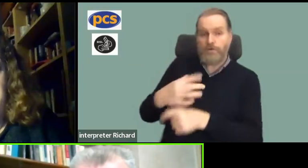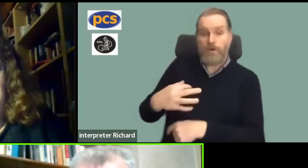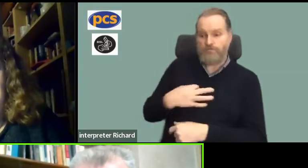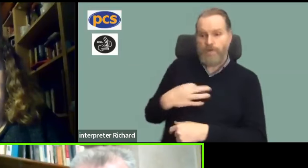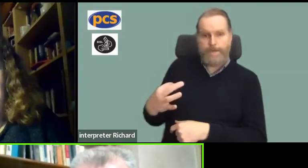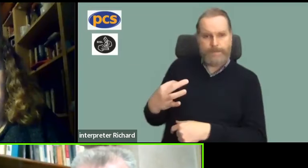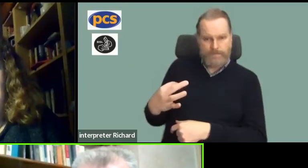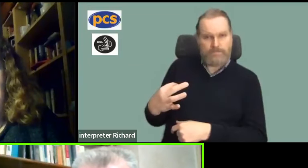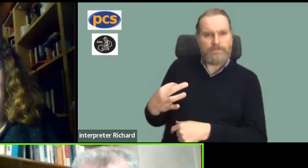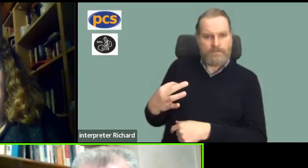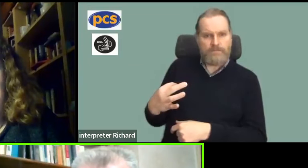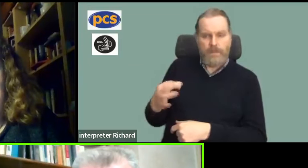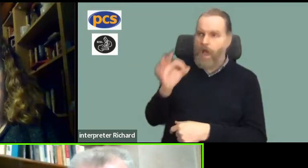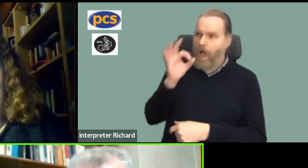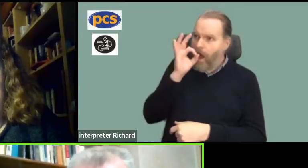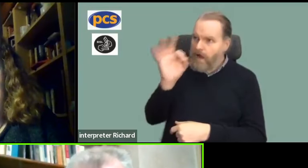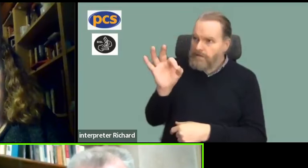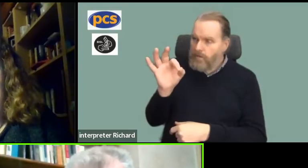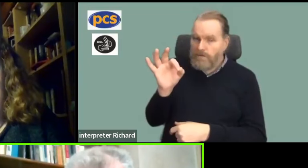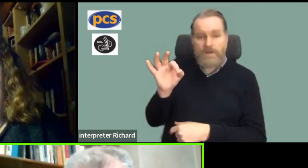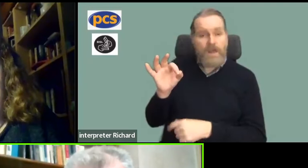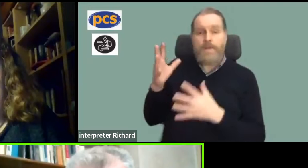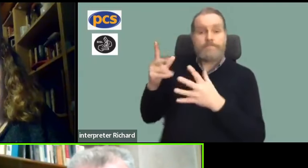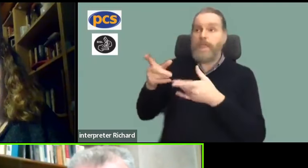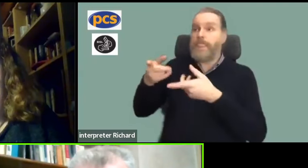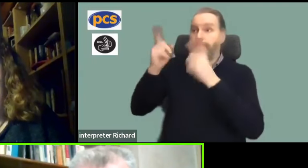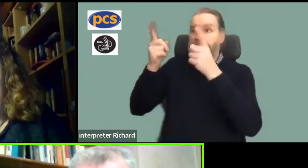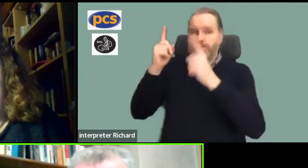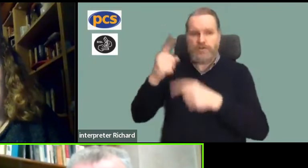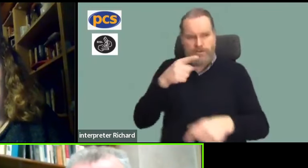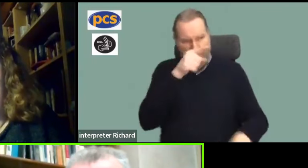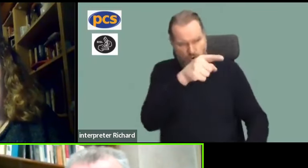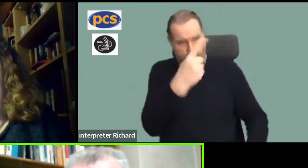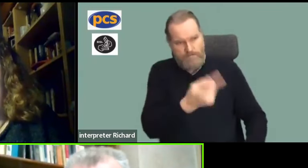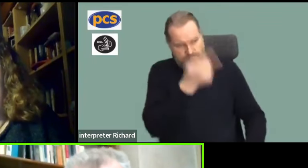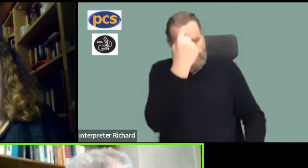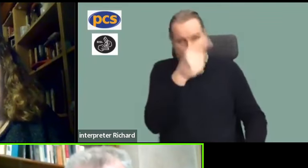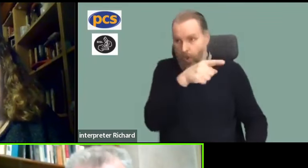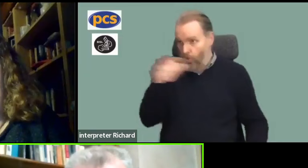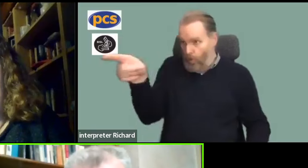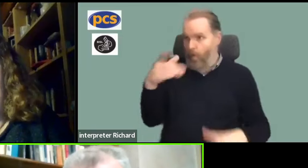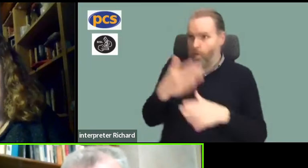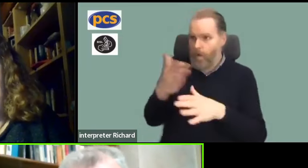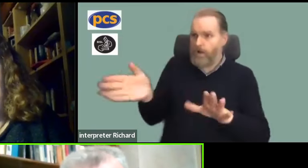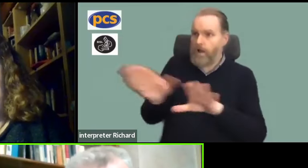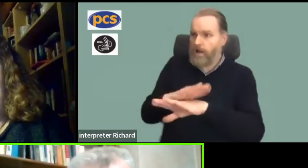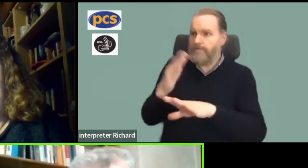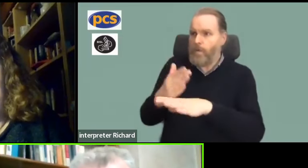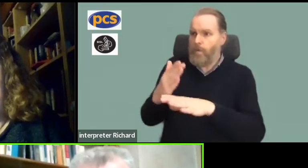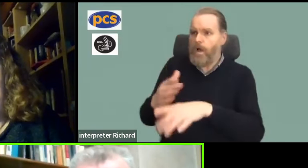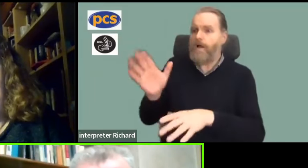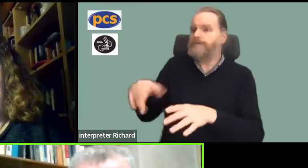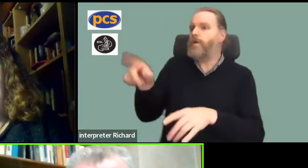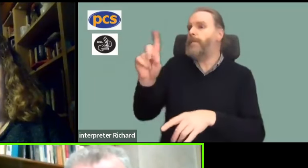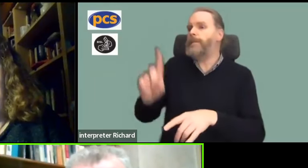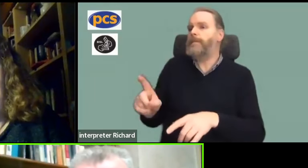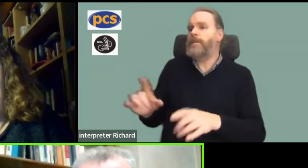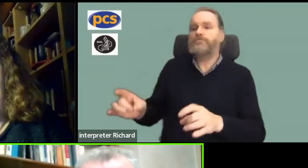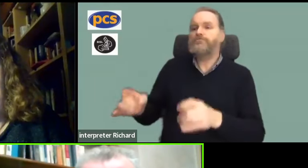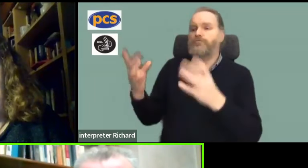reposit advice. but generally But, generally speaking, people shouldn't read from this that any manager can just send anyone to tell anyone to do anything, and you have to do it . These